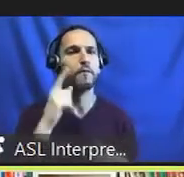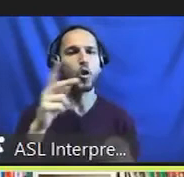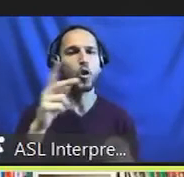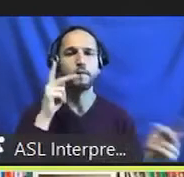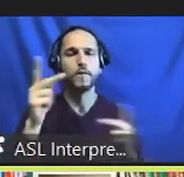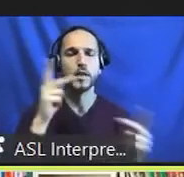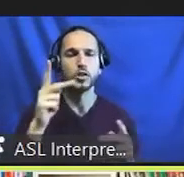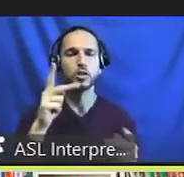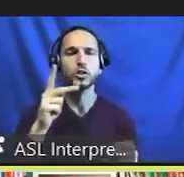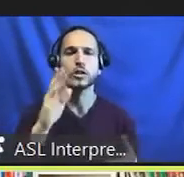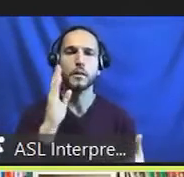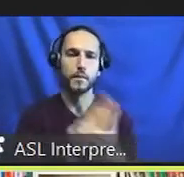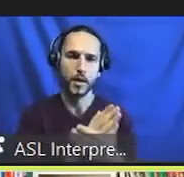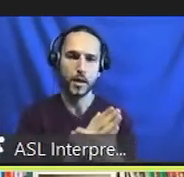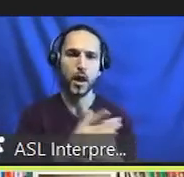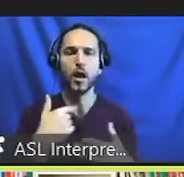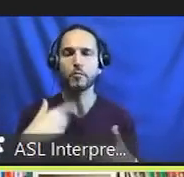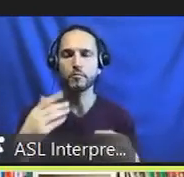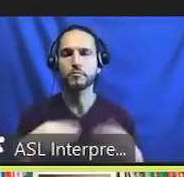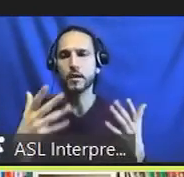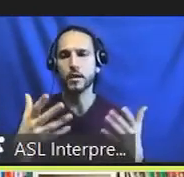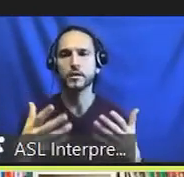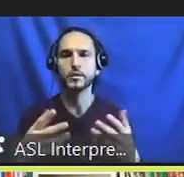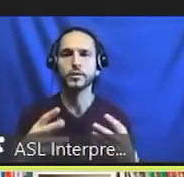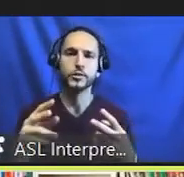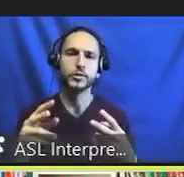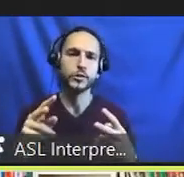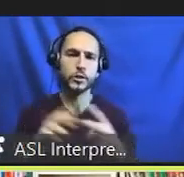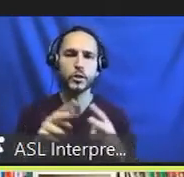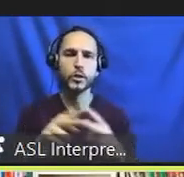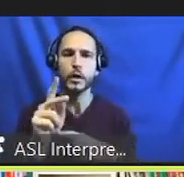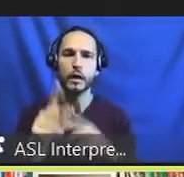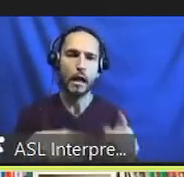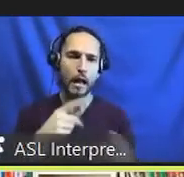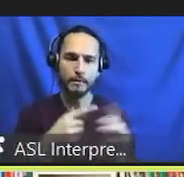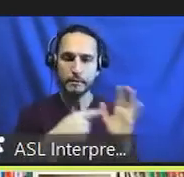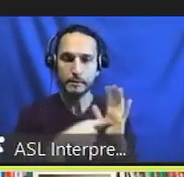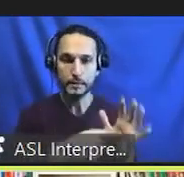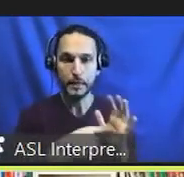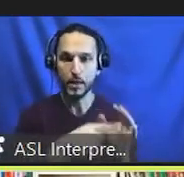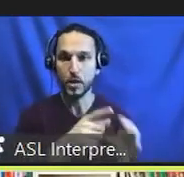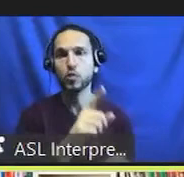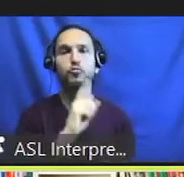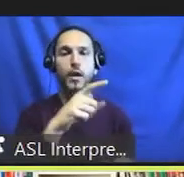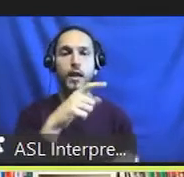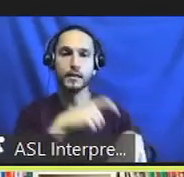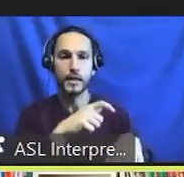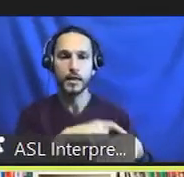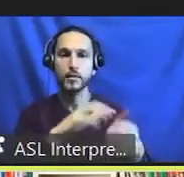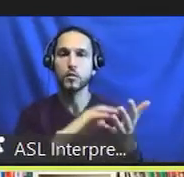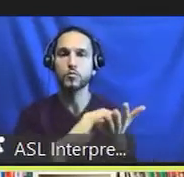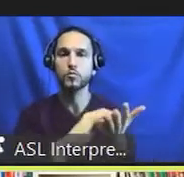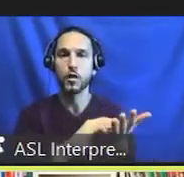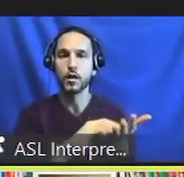And I'm just presenting two samples here. The first is a real-time Braille CART, which some of you